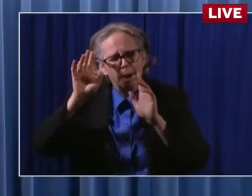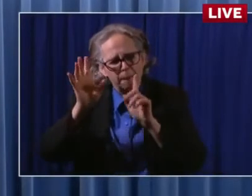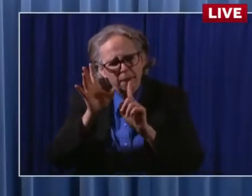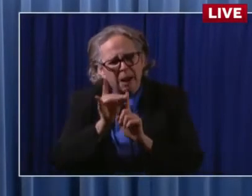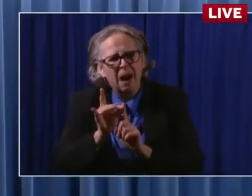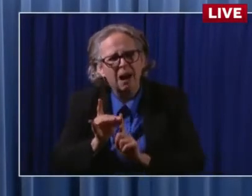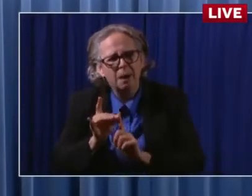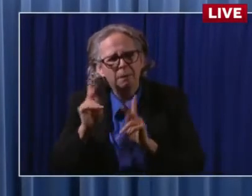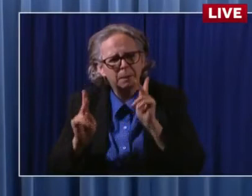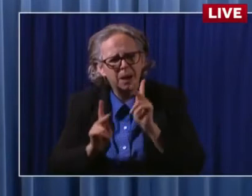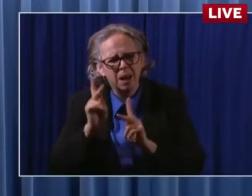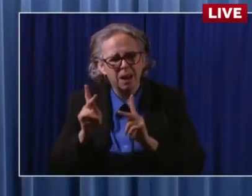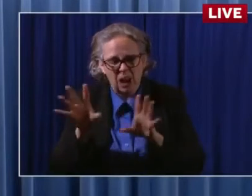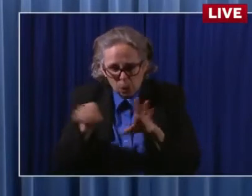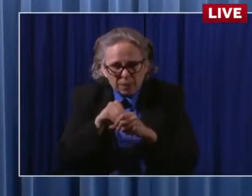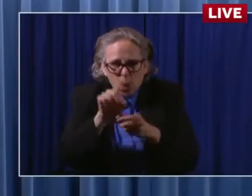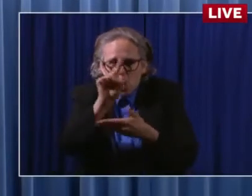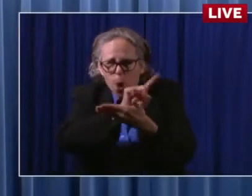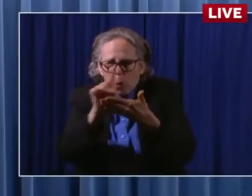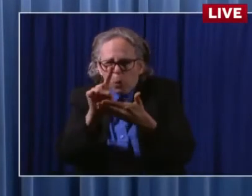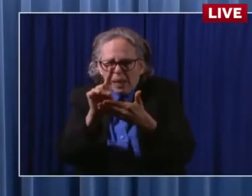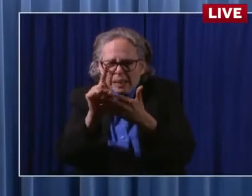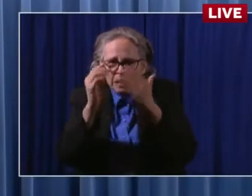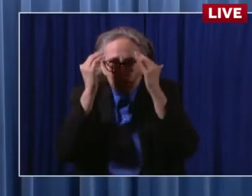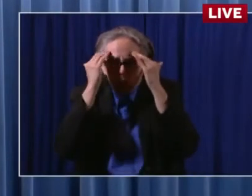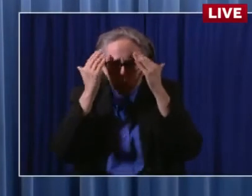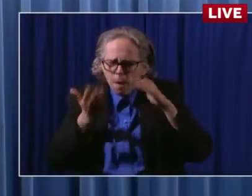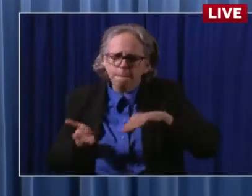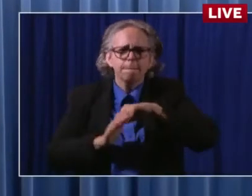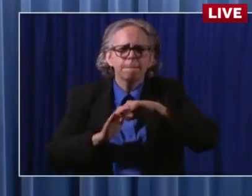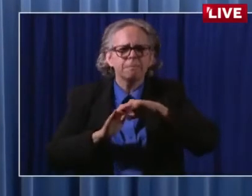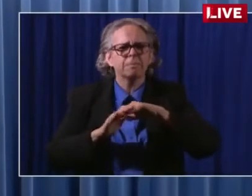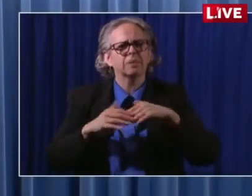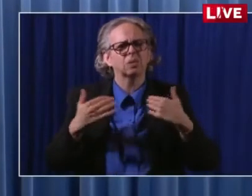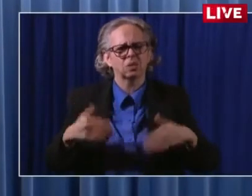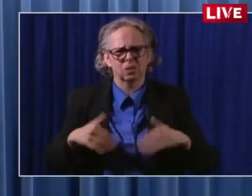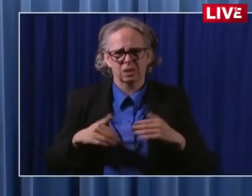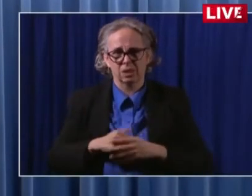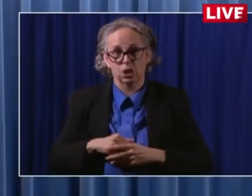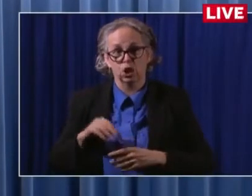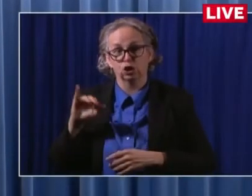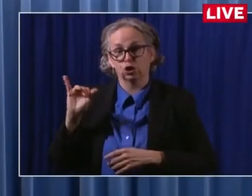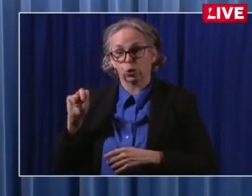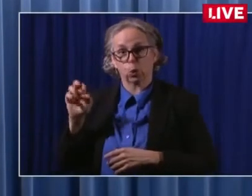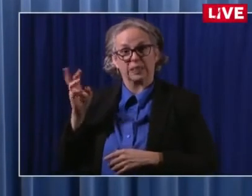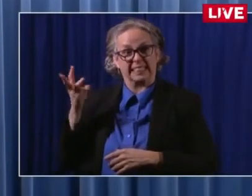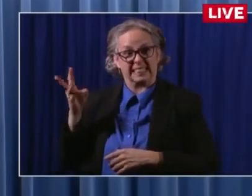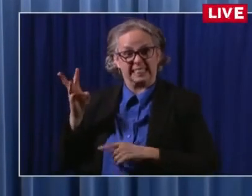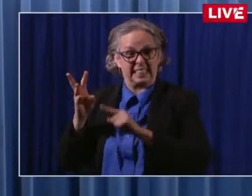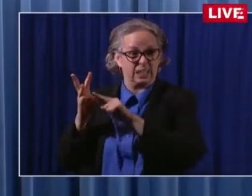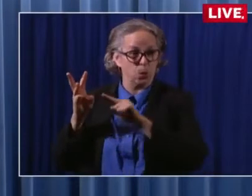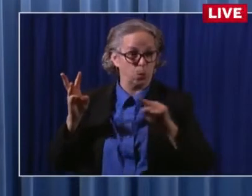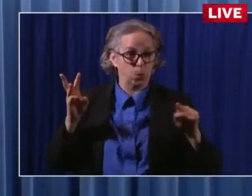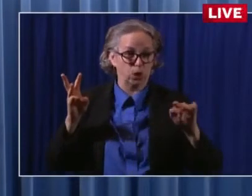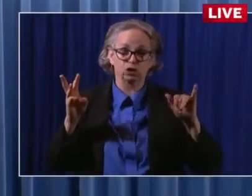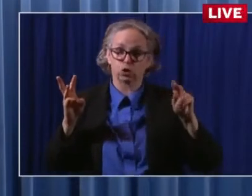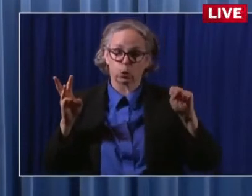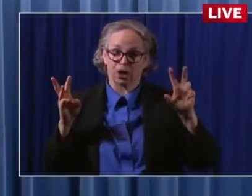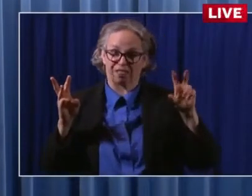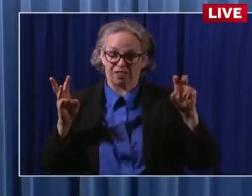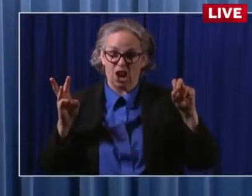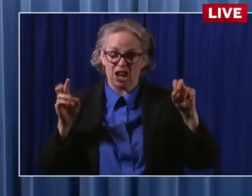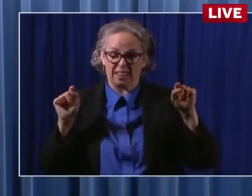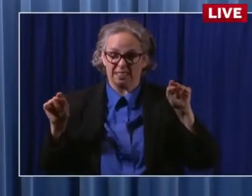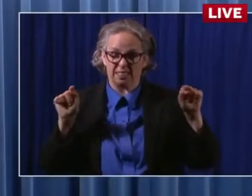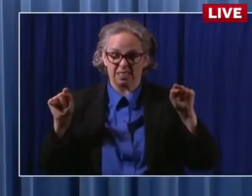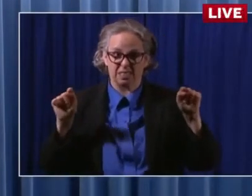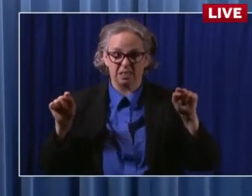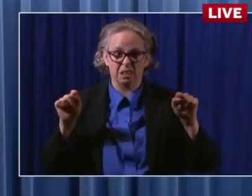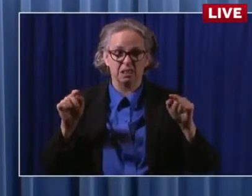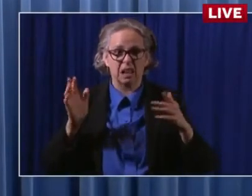HAD 1124 CASES REPORTED, THE LARGEST NUMBER OF COVID-19 WEEKLY CASES REPORTED THERE SINCE THE BEGINNING OF THE PANDEMIC.